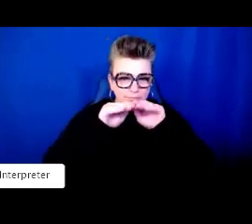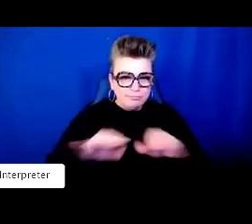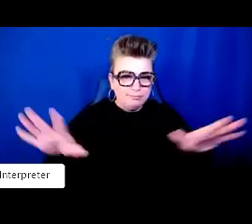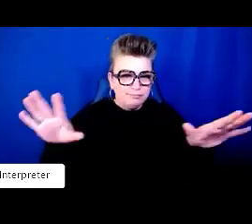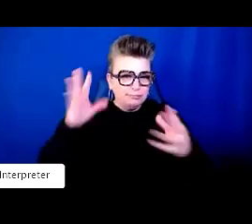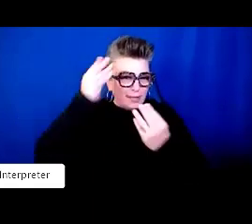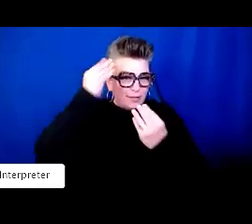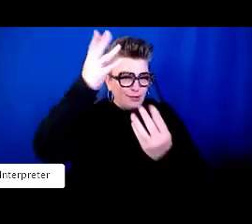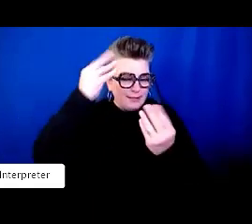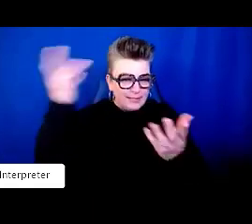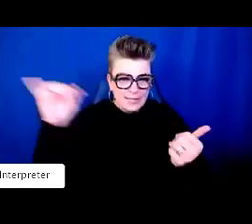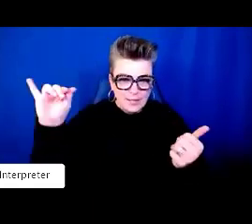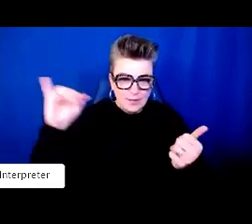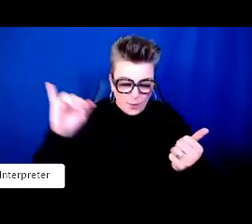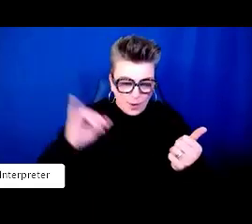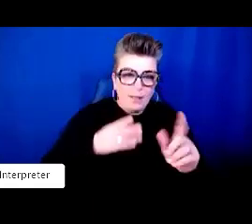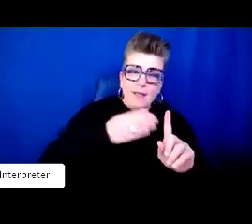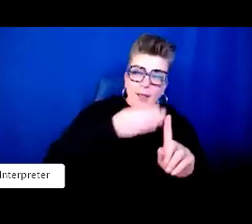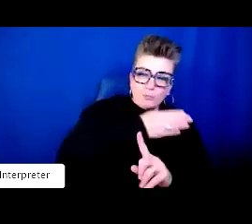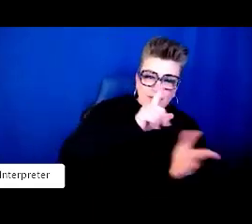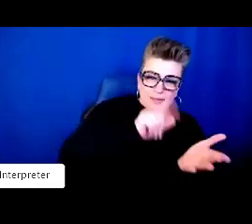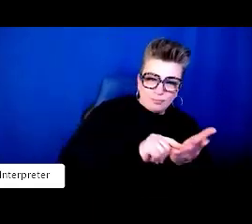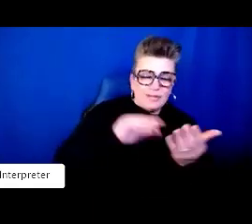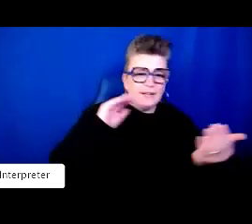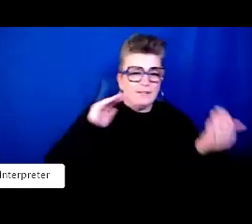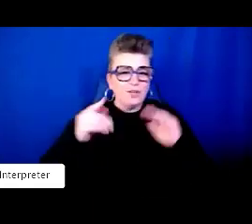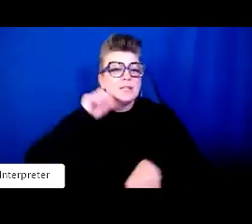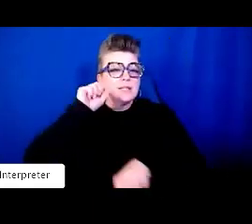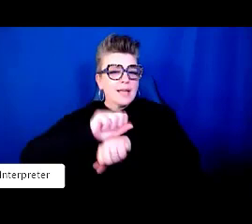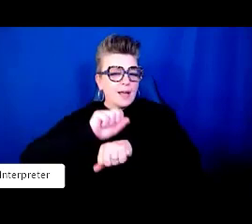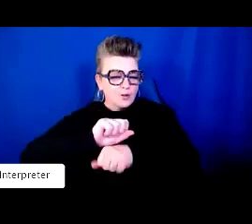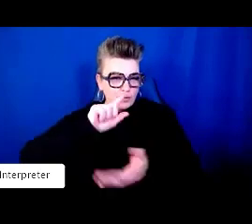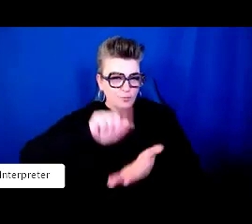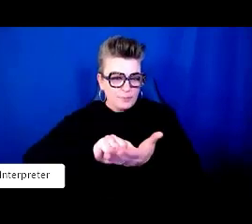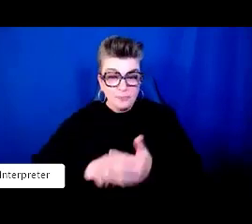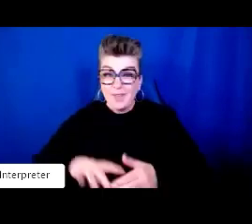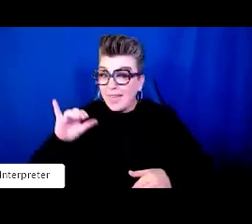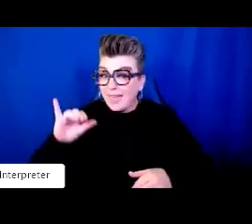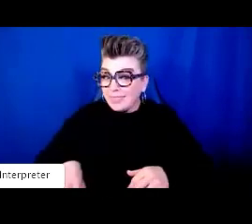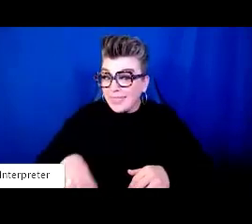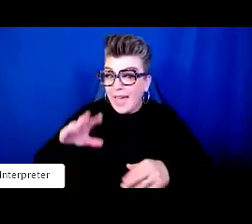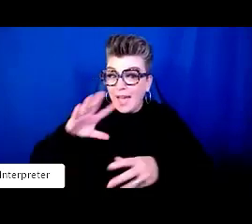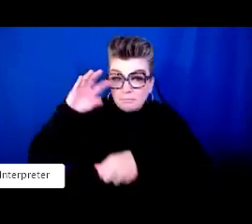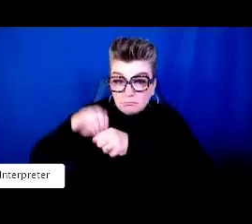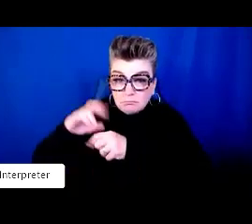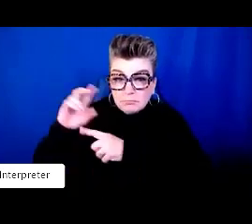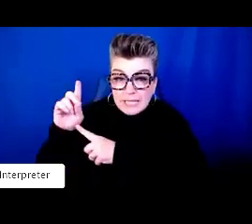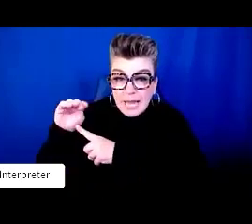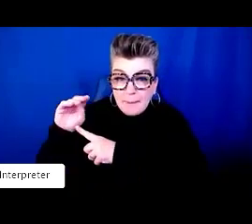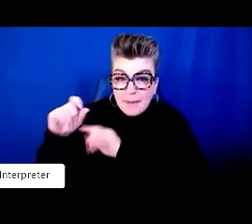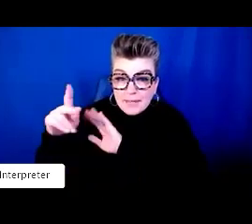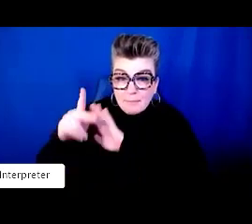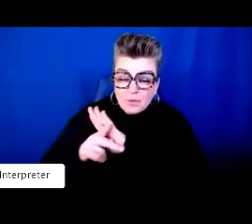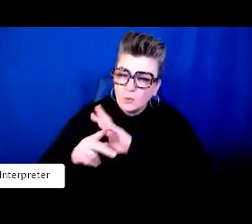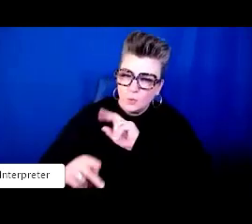While these are not NIH expectations under the DMS policy, they are something that researchers should be prepared for.